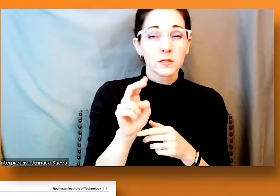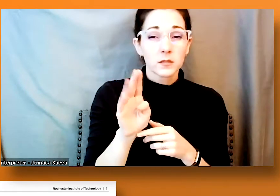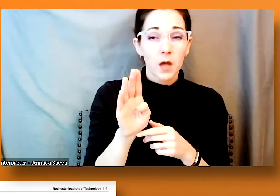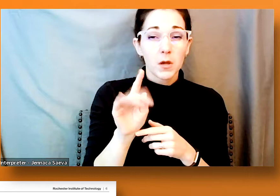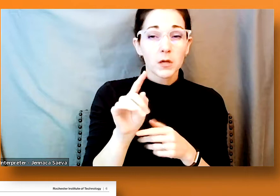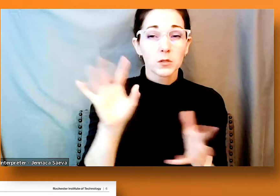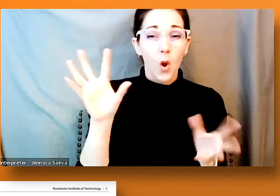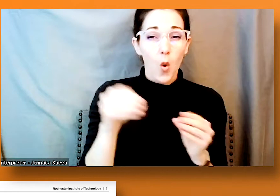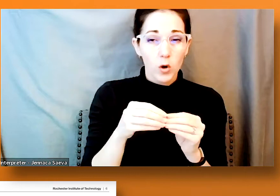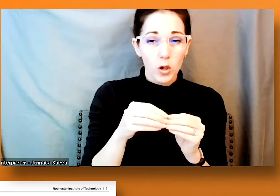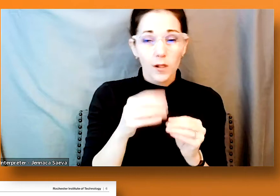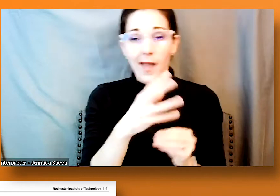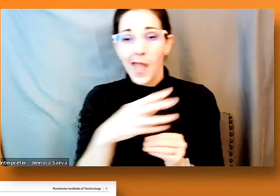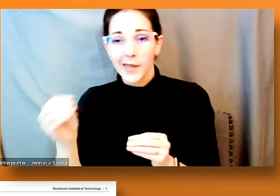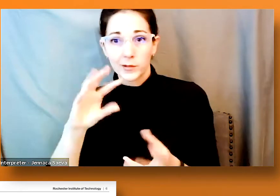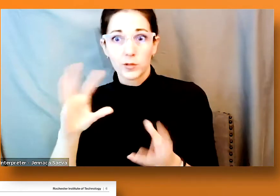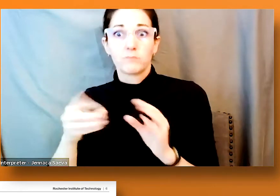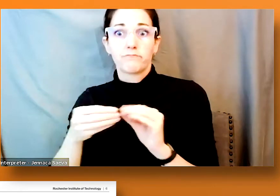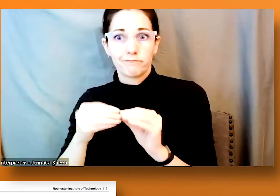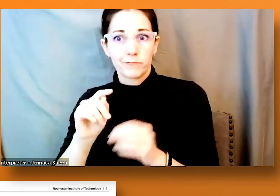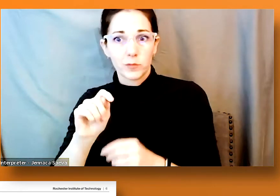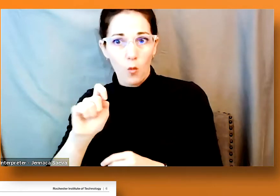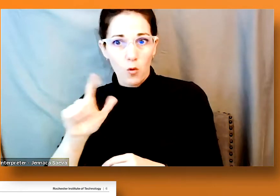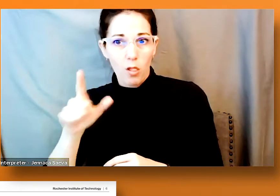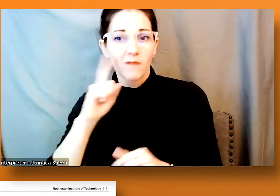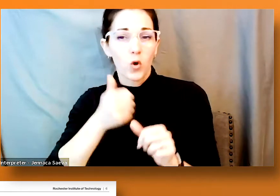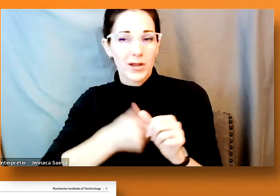and then totals for each category.